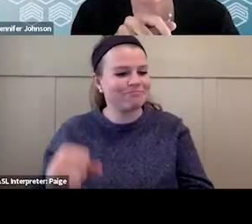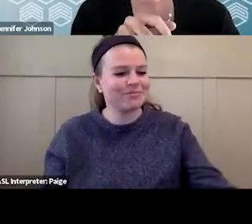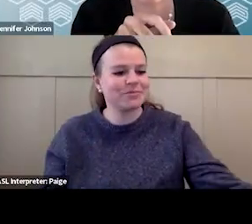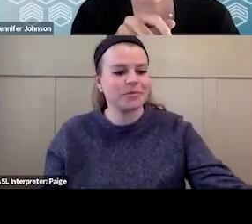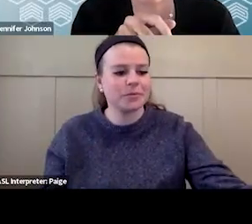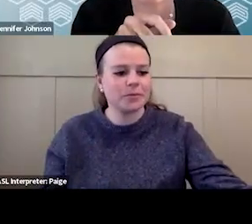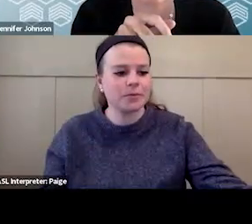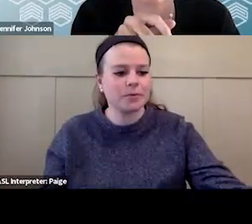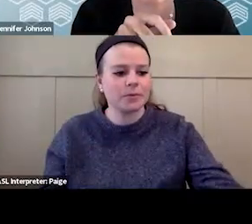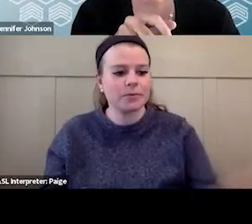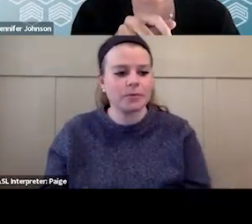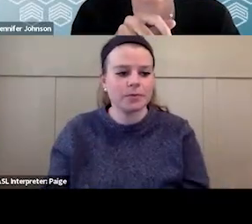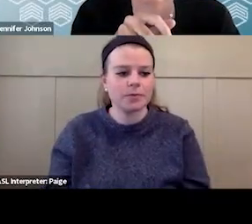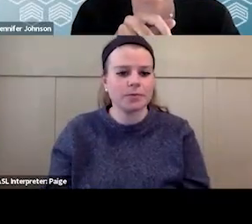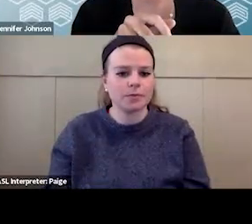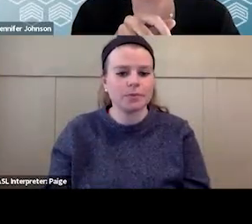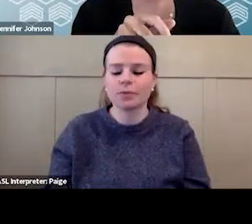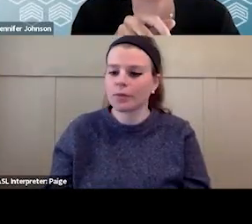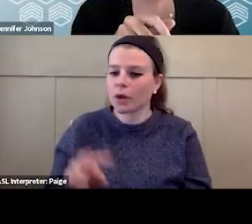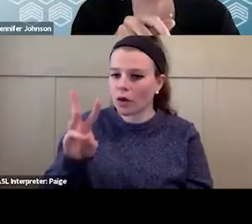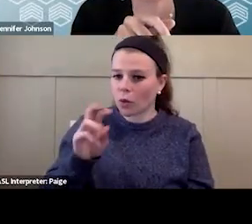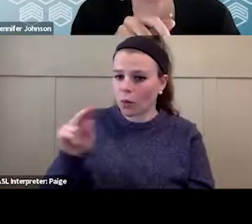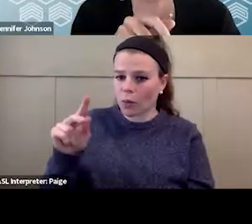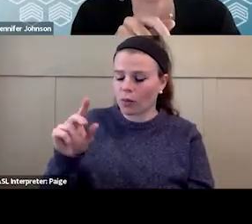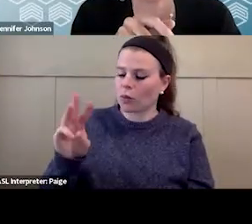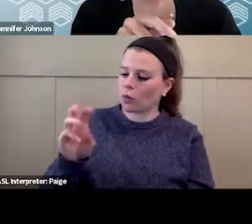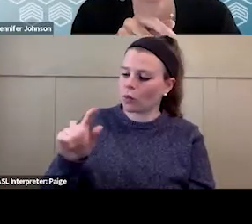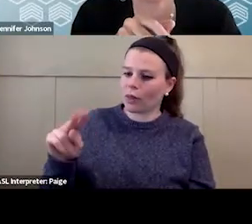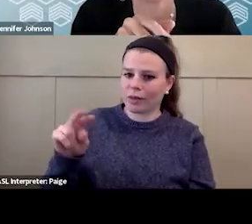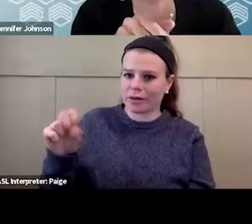And I think that wellness, uh, piece also can apply to our law enforcement- Yes